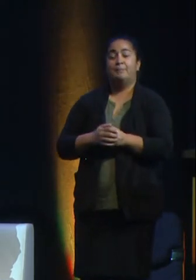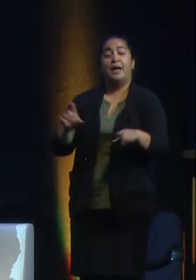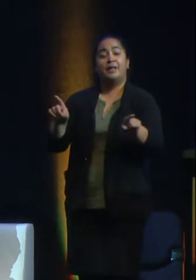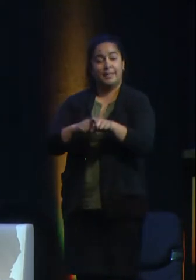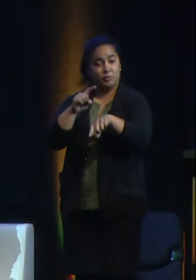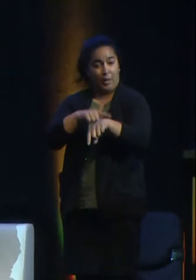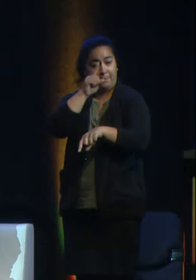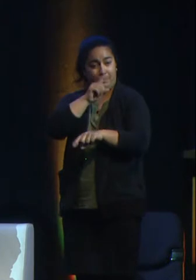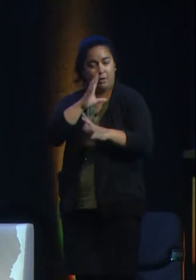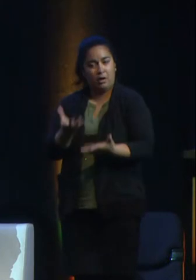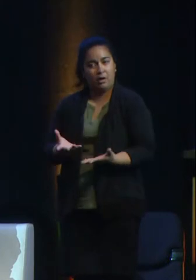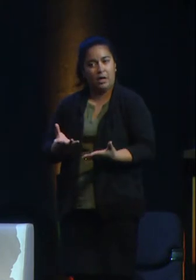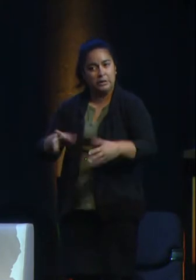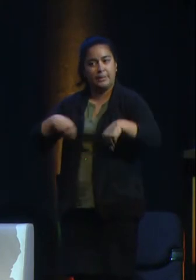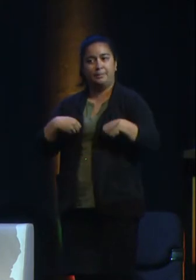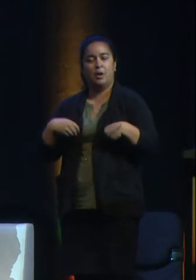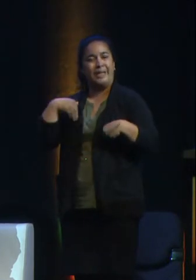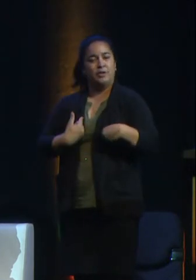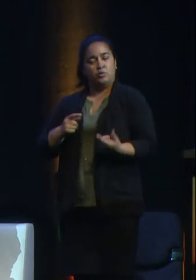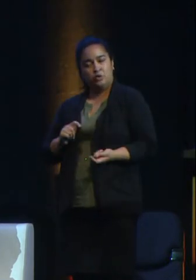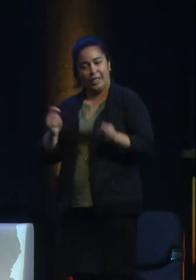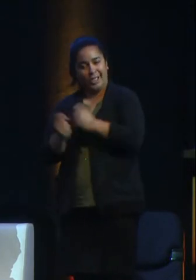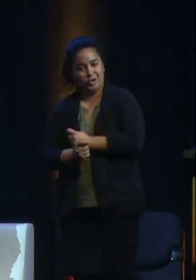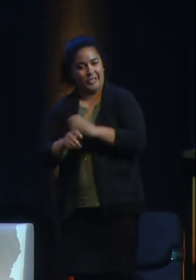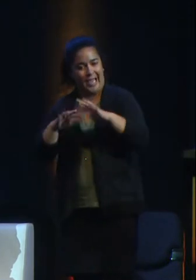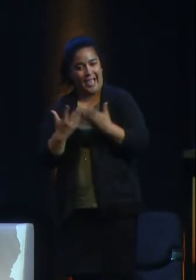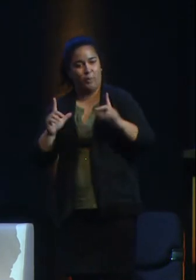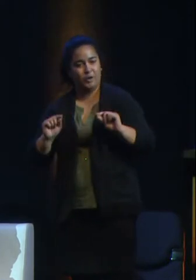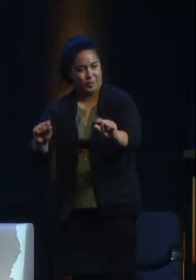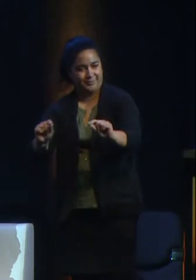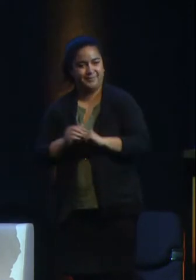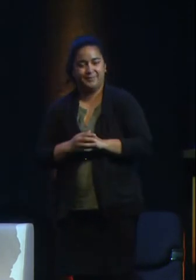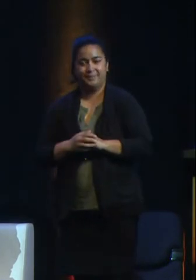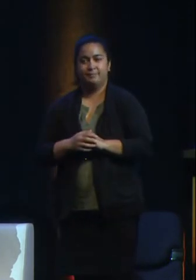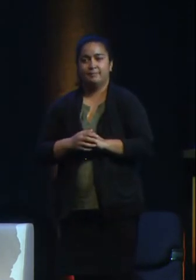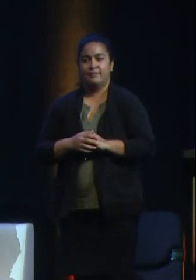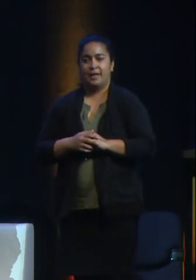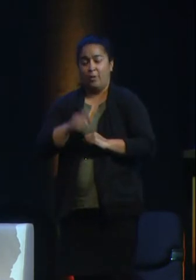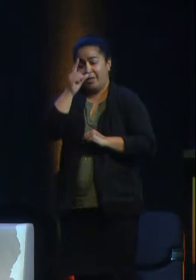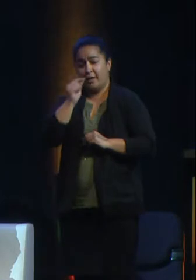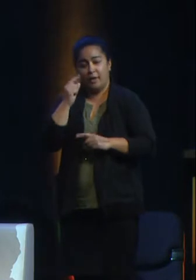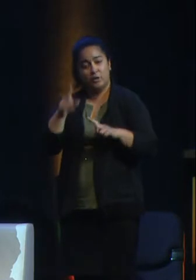needed to diversify from what we have today. Yes, we can continue to reduce the emissions